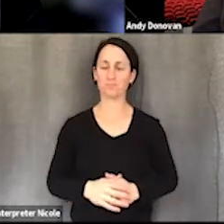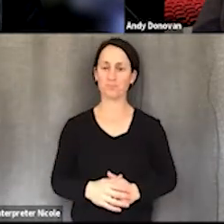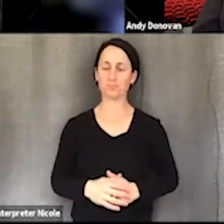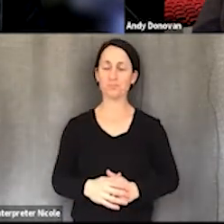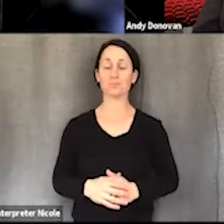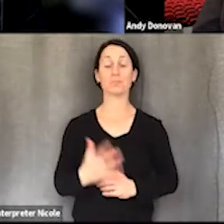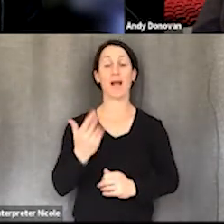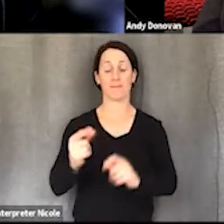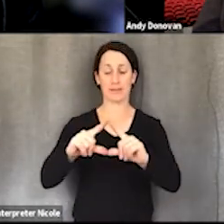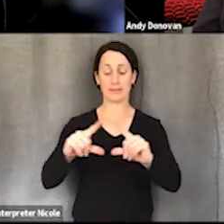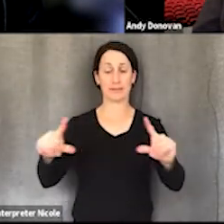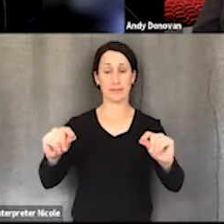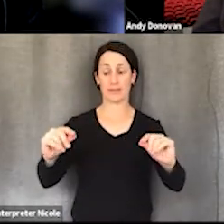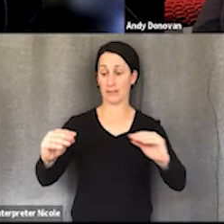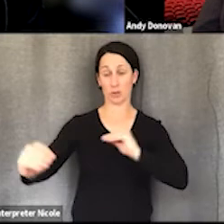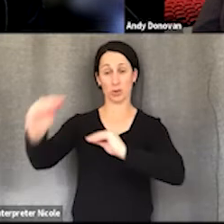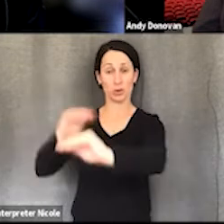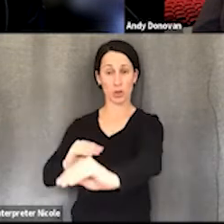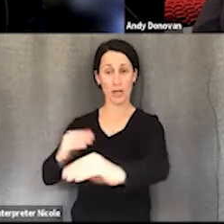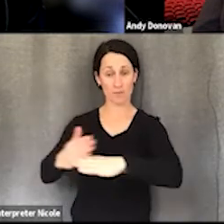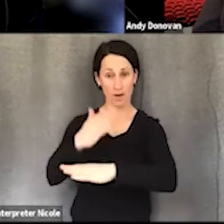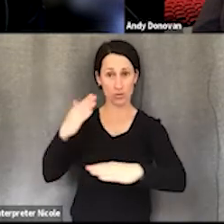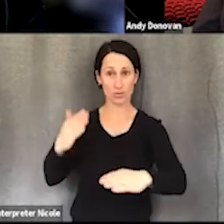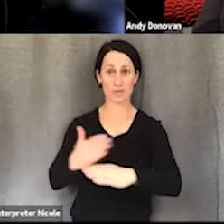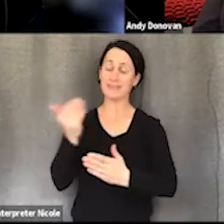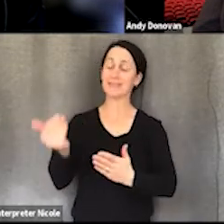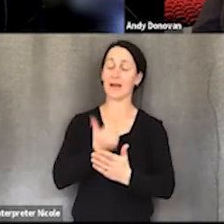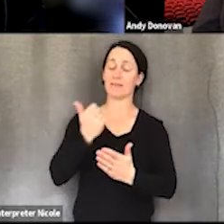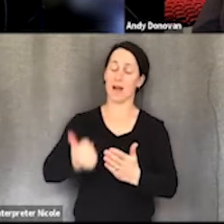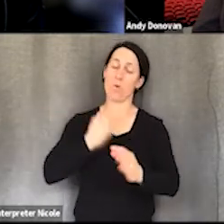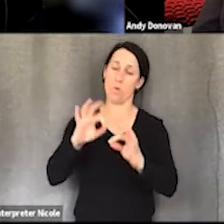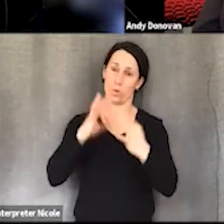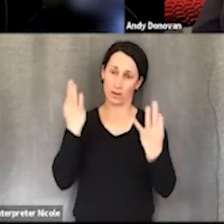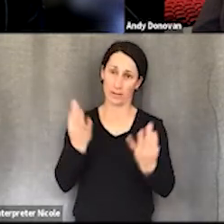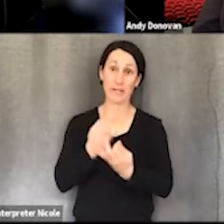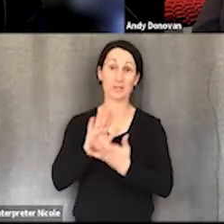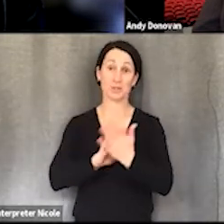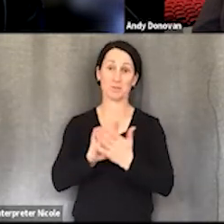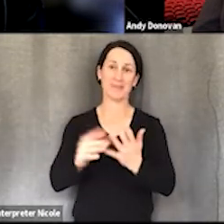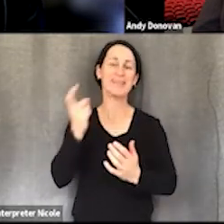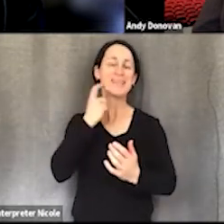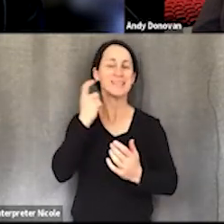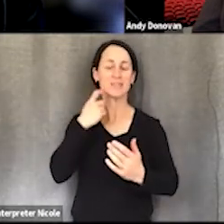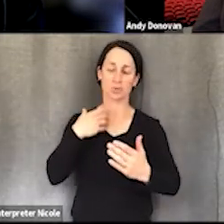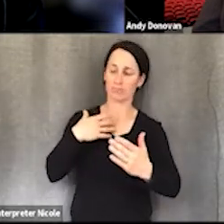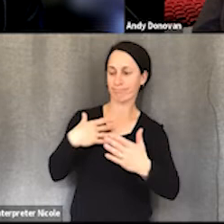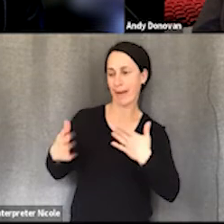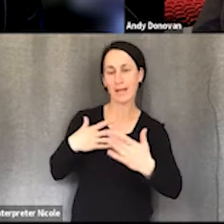functionality on our website has saved us. It makes the load much more manageable." Yes.